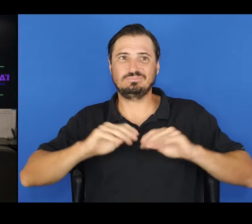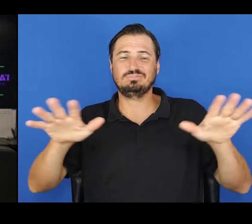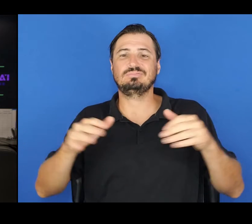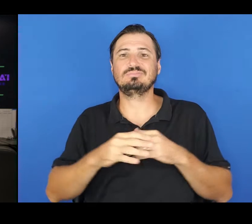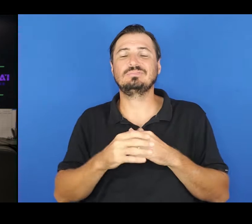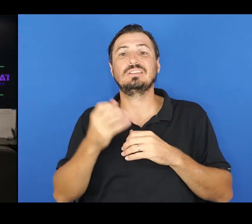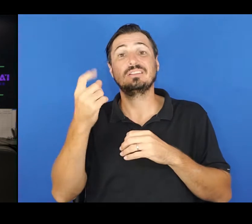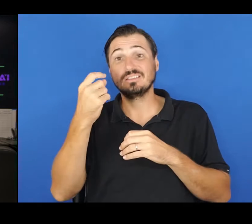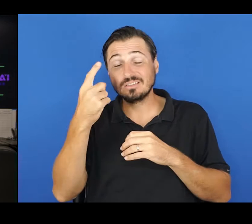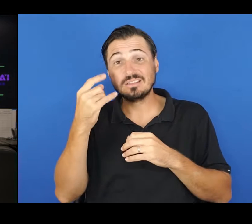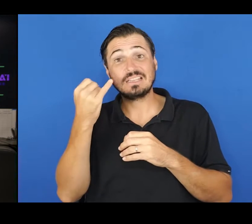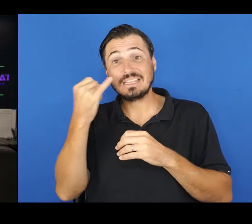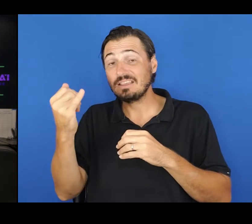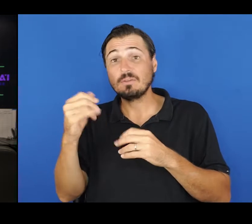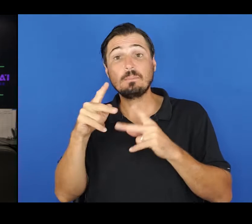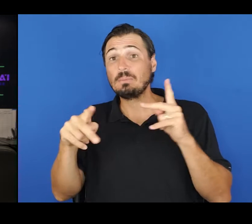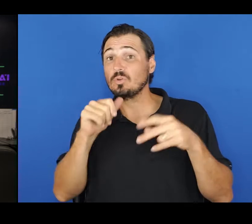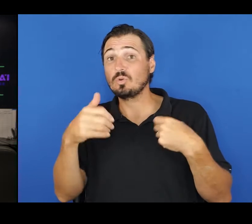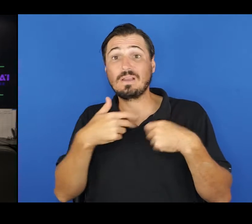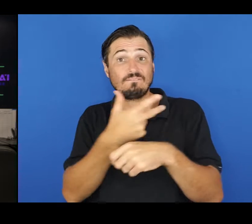of infection in large gatherings